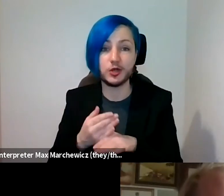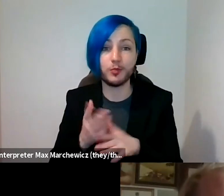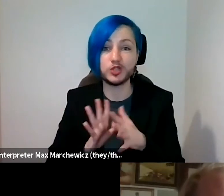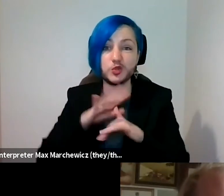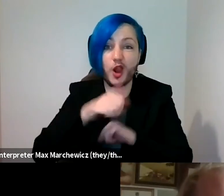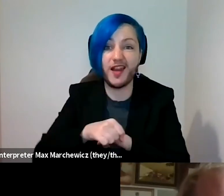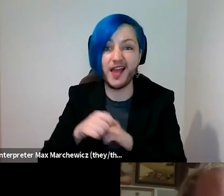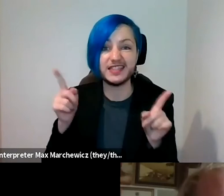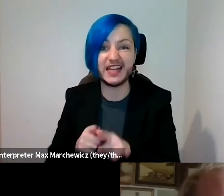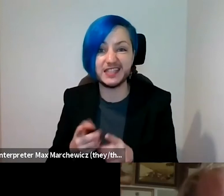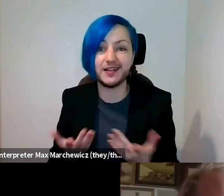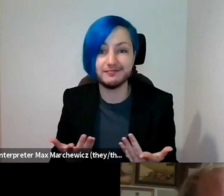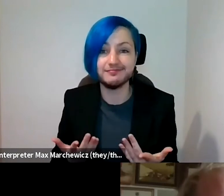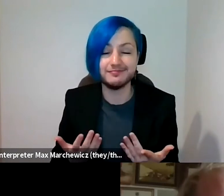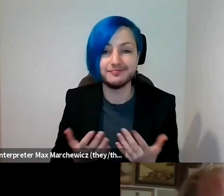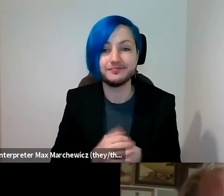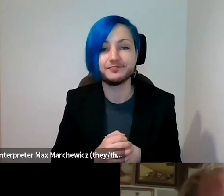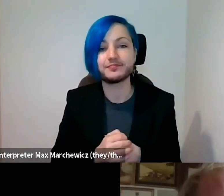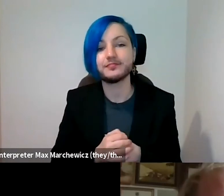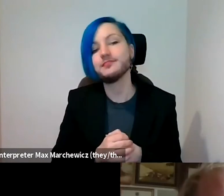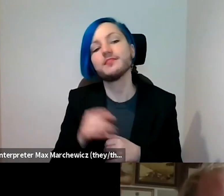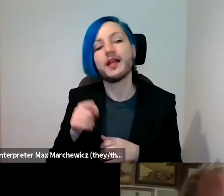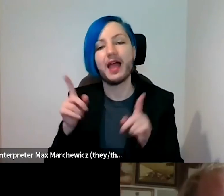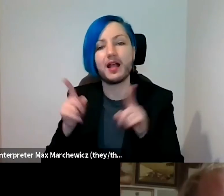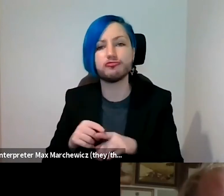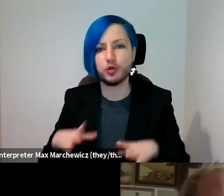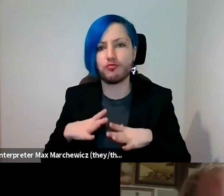colonize the country, and the country had begun to be colonized anyways, by 1757.